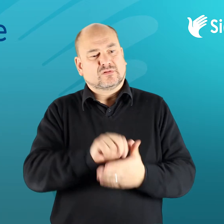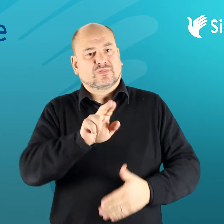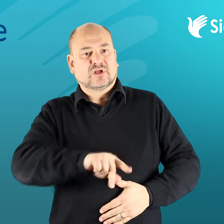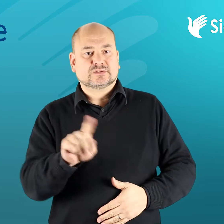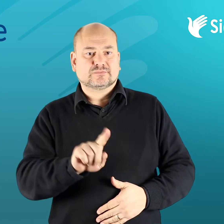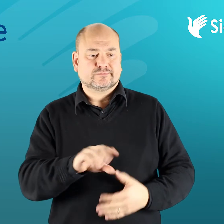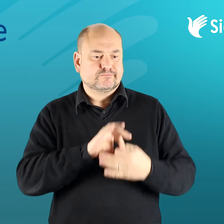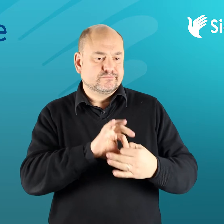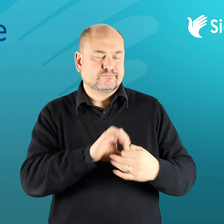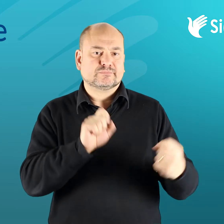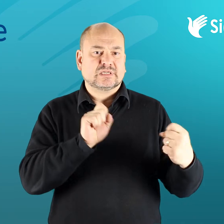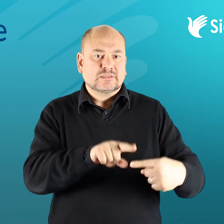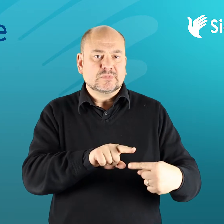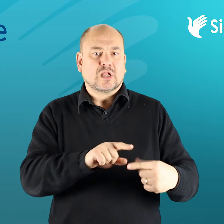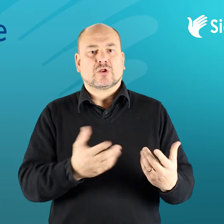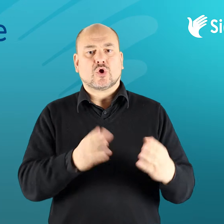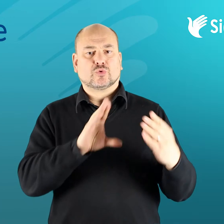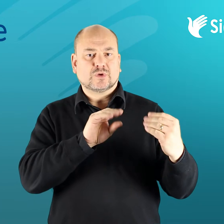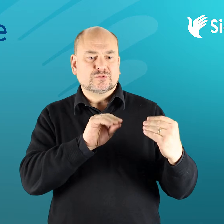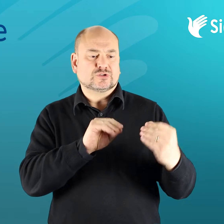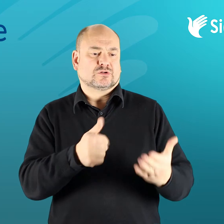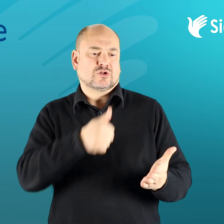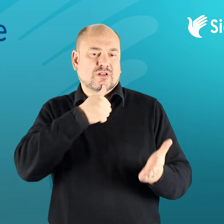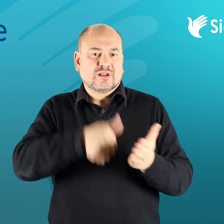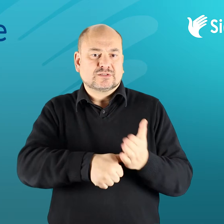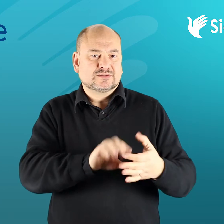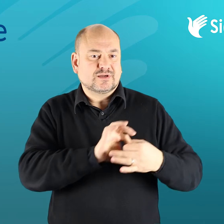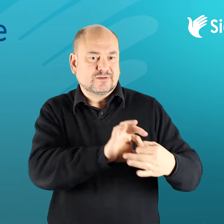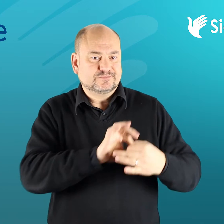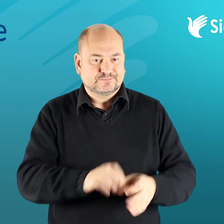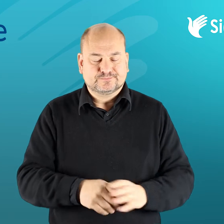instead of using other methods like email, web chat or letters.